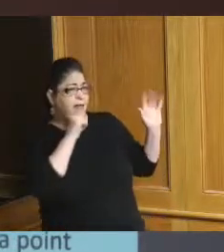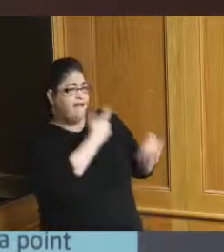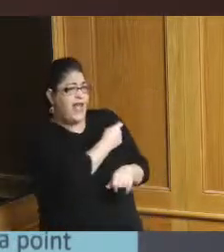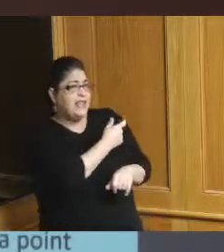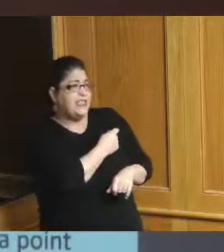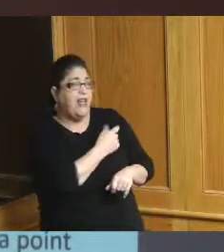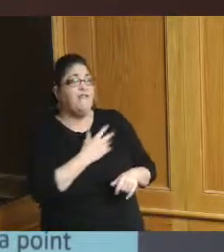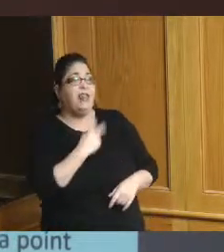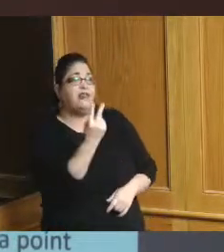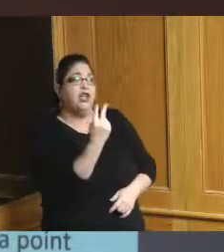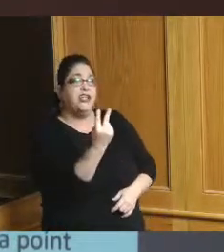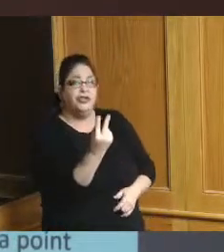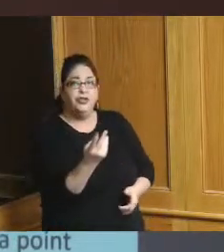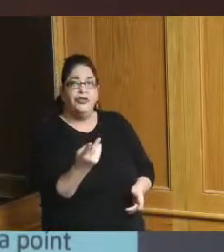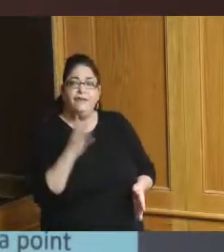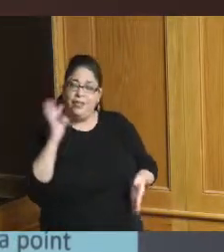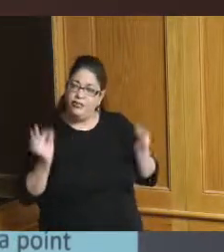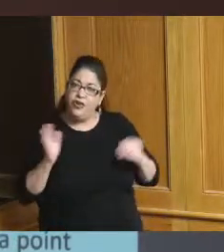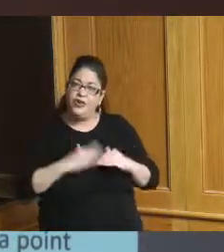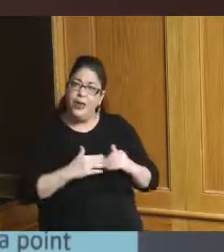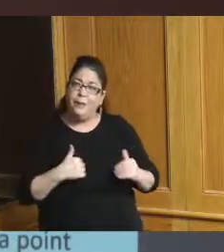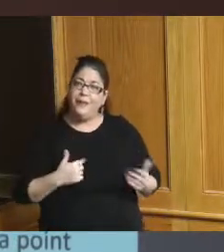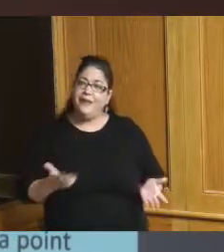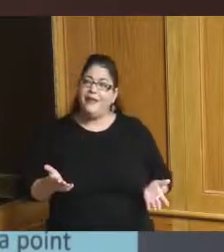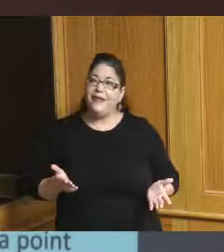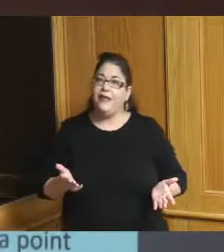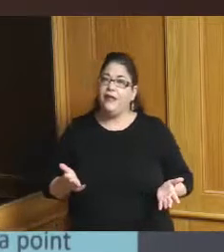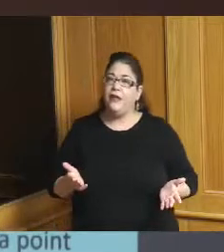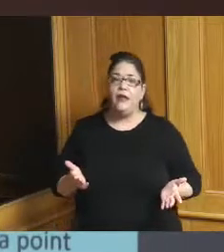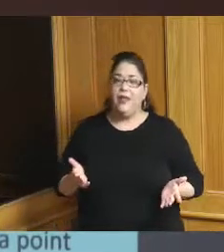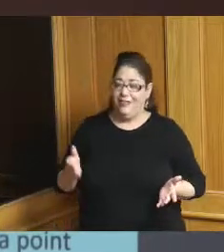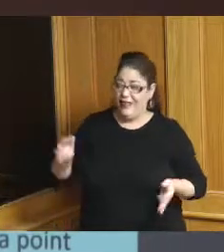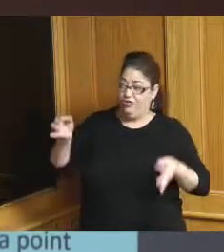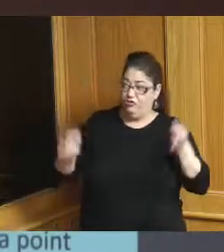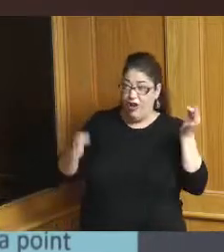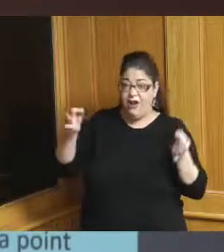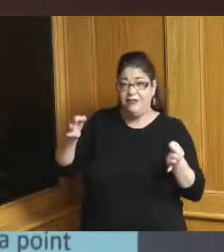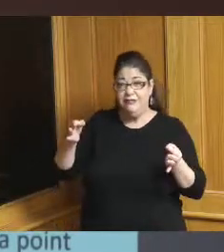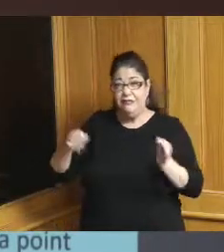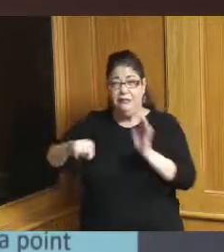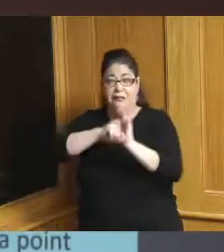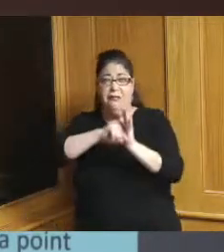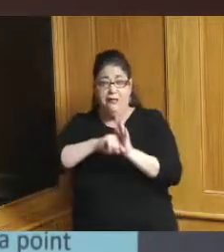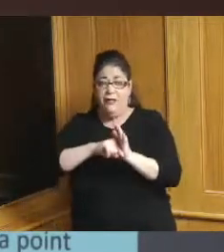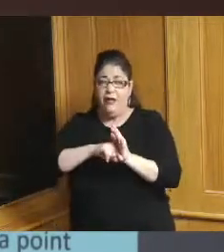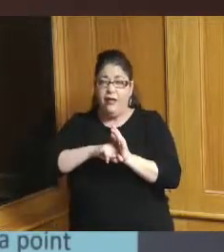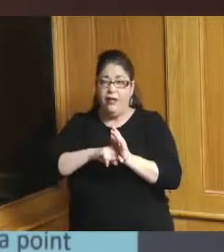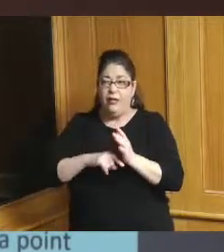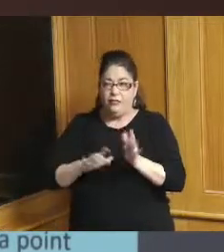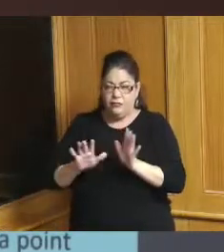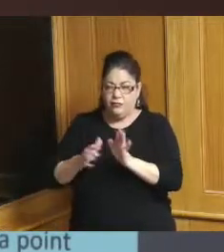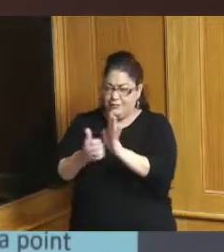judged honestly we need to take that stigma out of it that people are not being judged you're